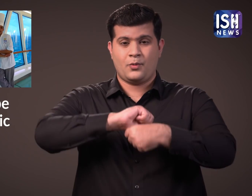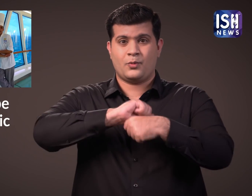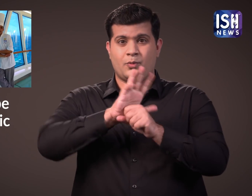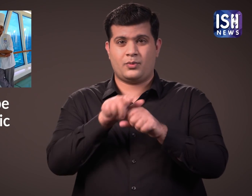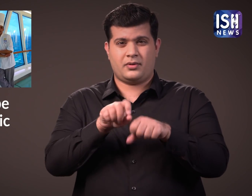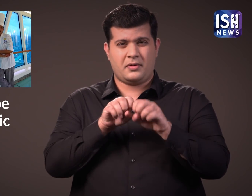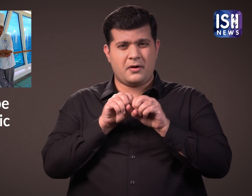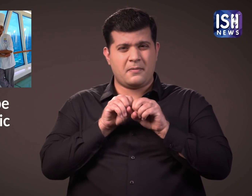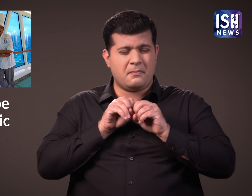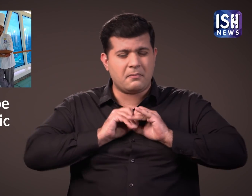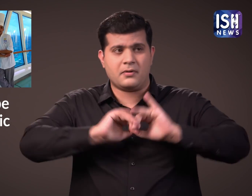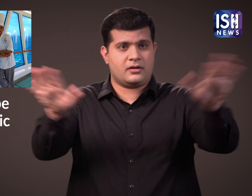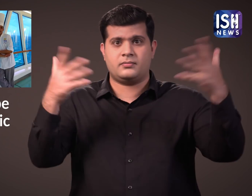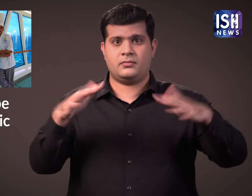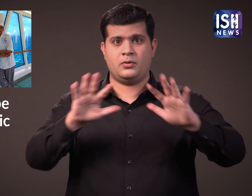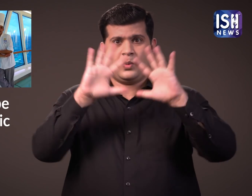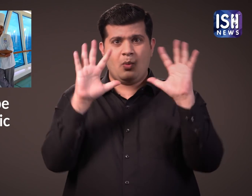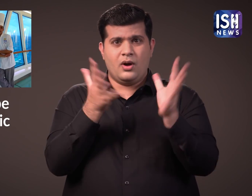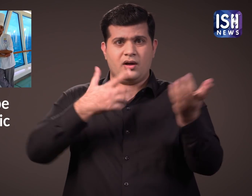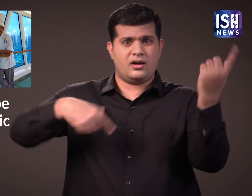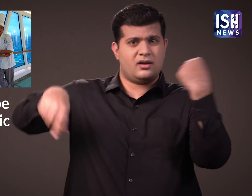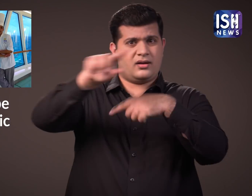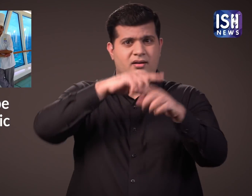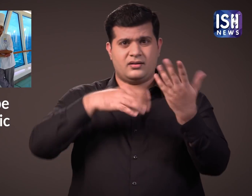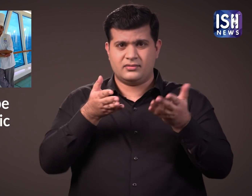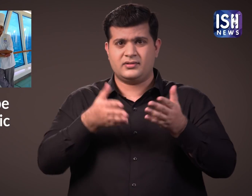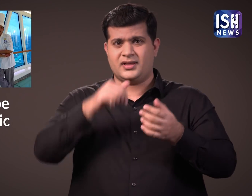Coronavirus has spread all over the world